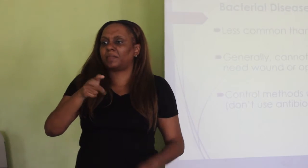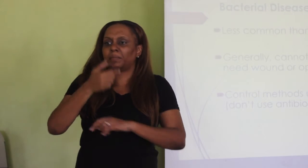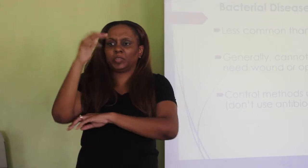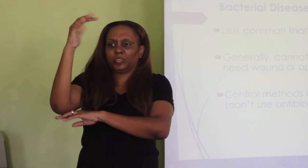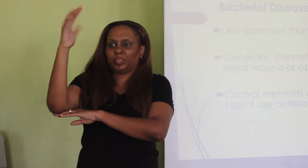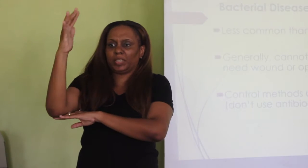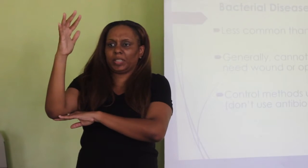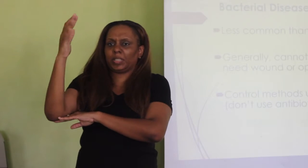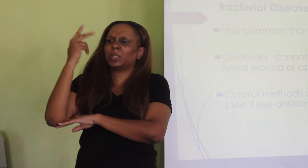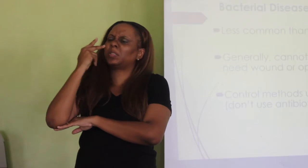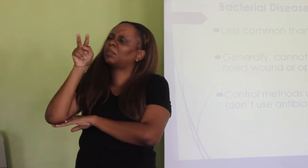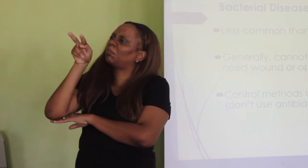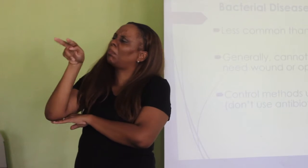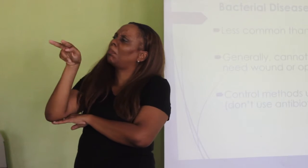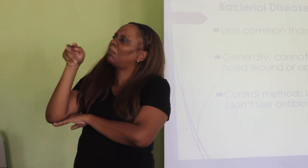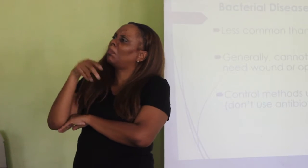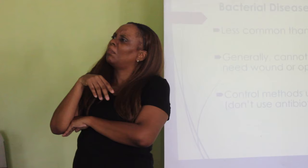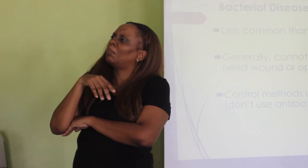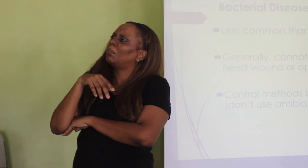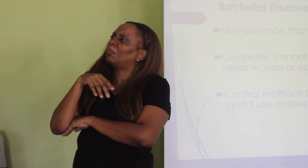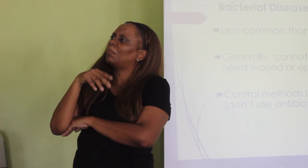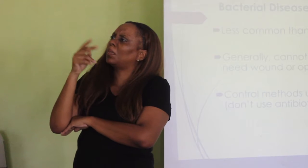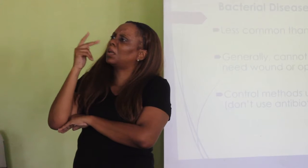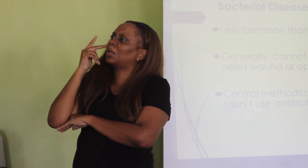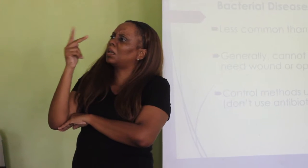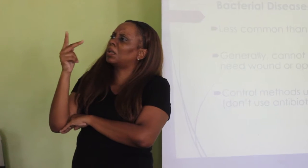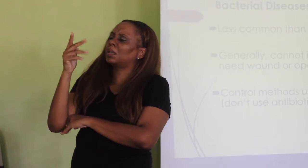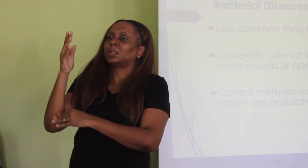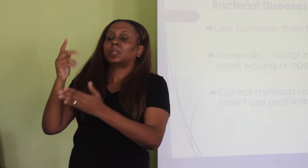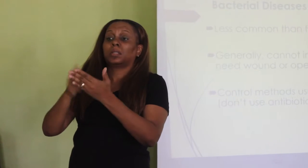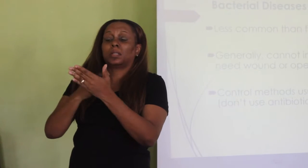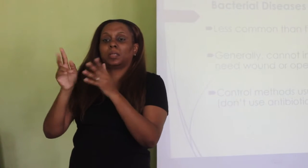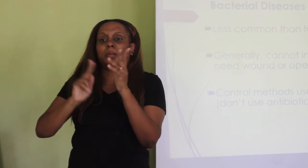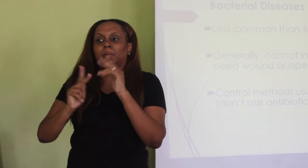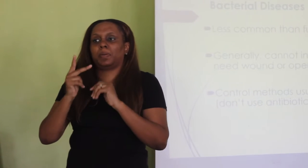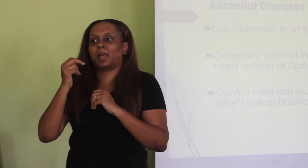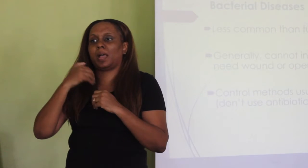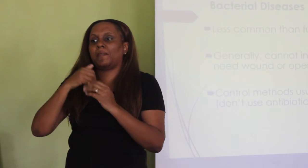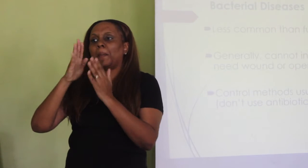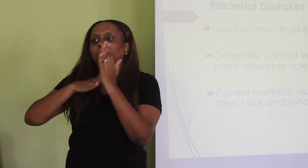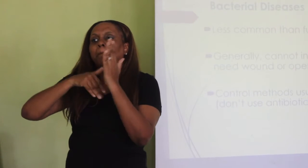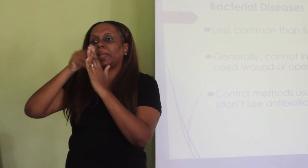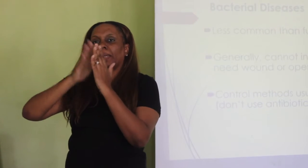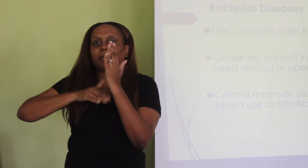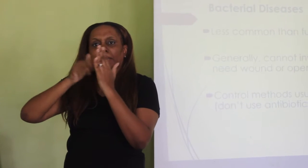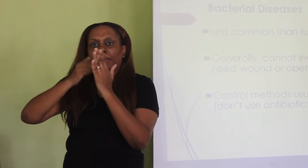we still we seal our plants some people see them with paint you know if you're dealing